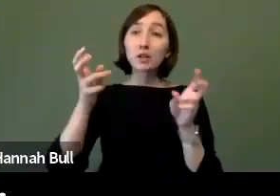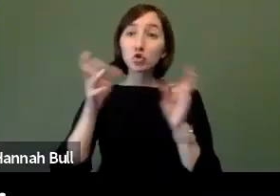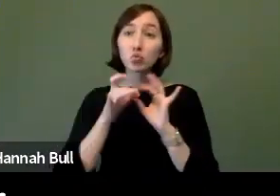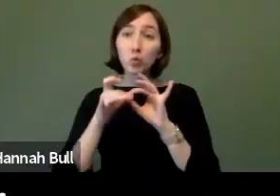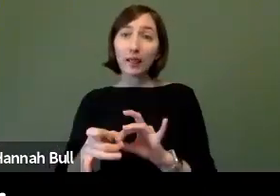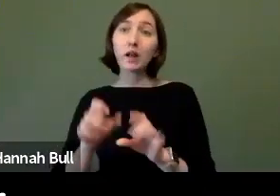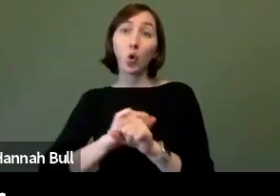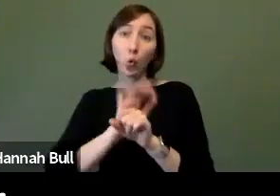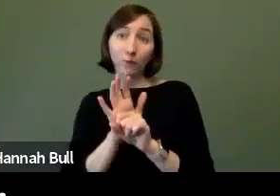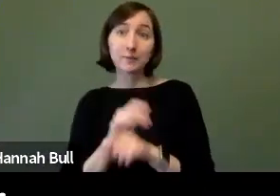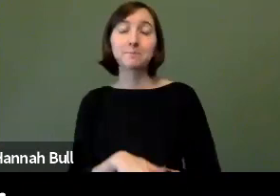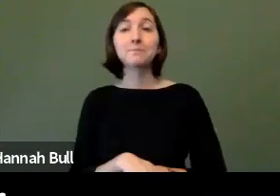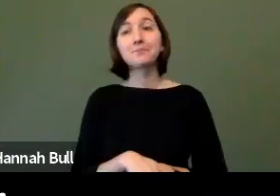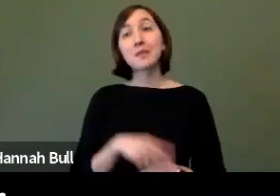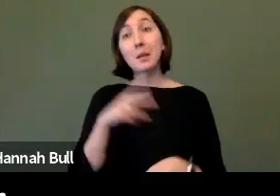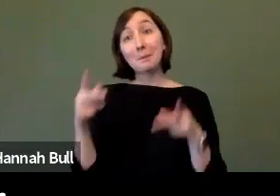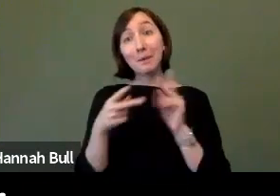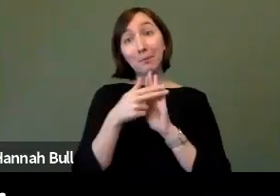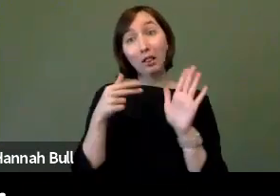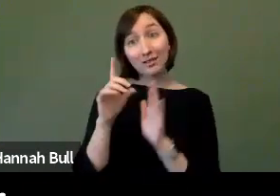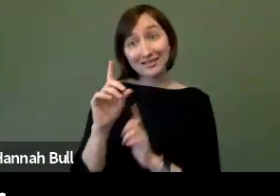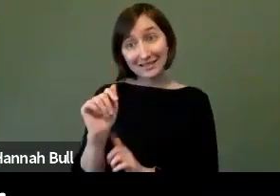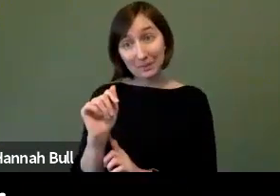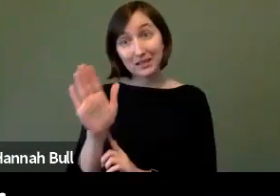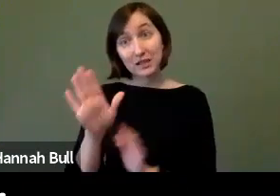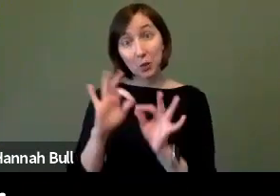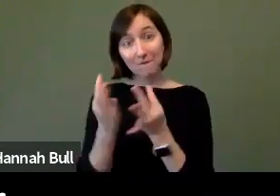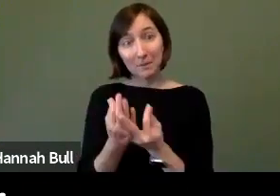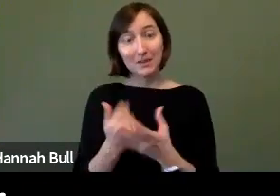and people with disabilities and their families.